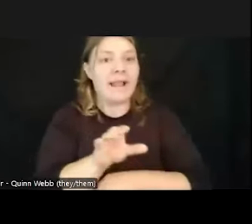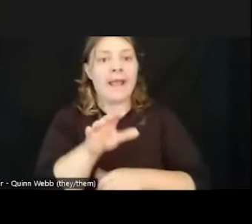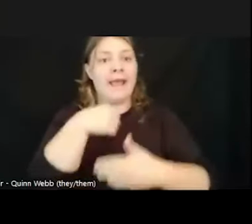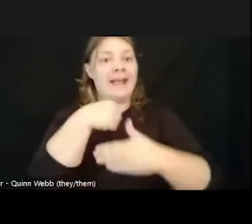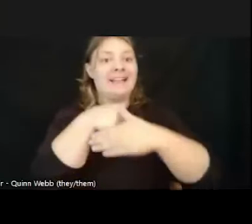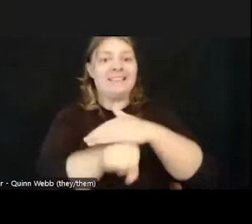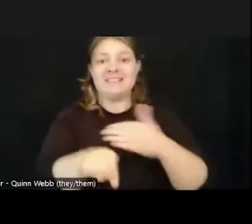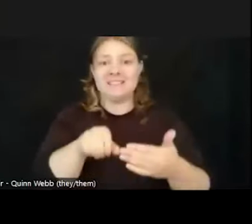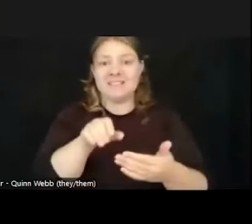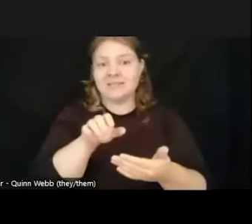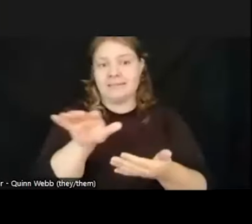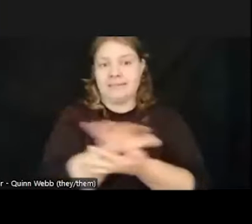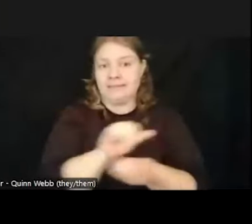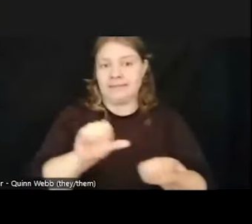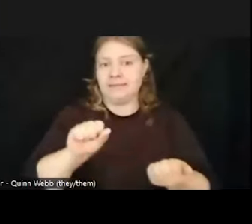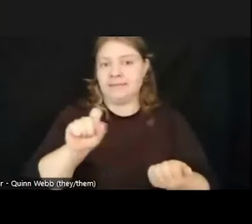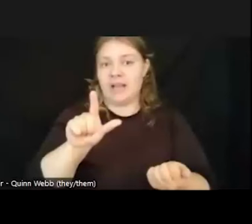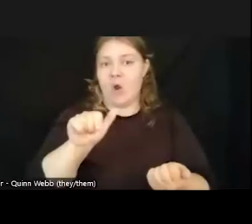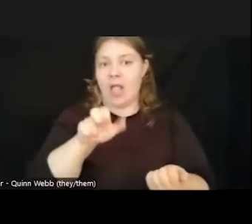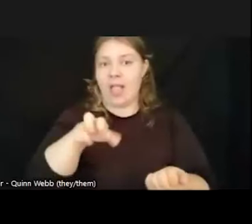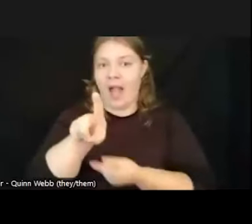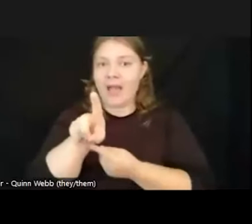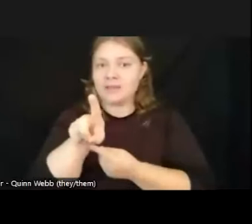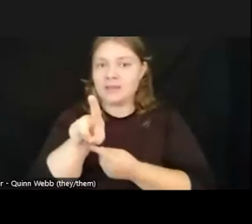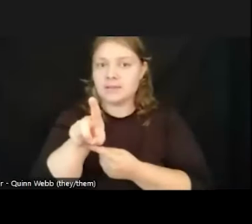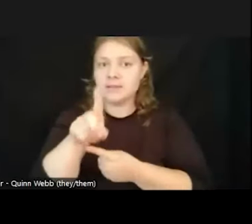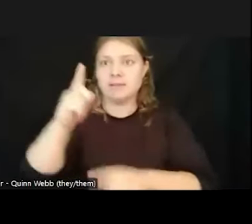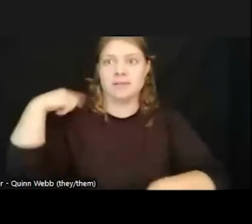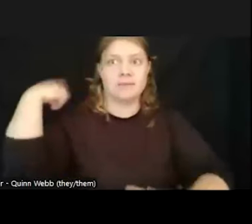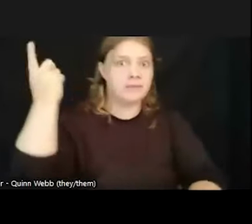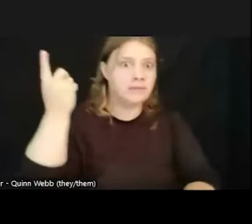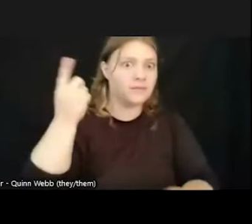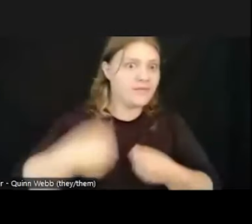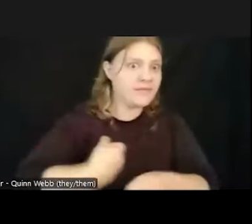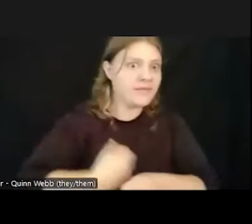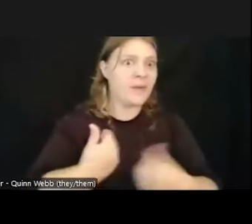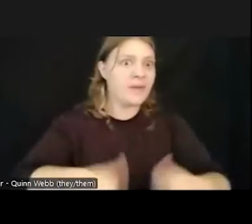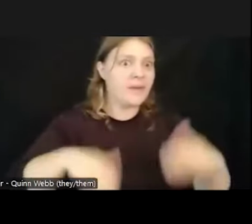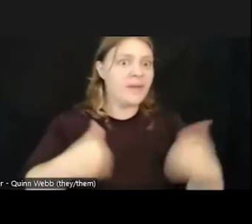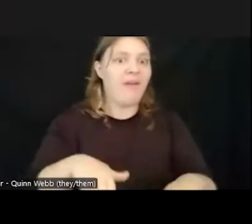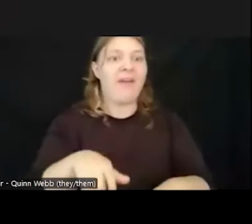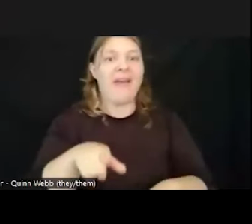definitely encourage you as you progress and you grow through your educational journey and